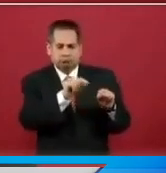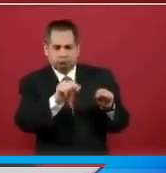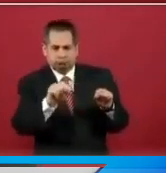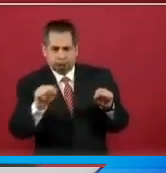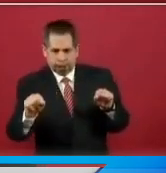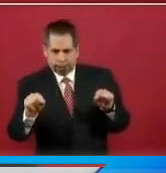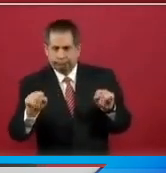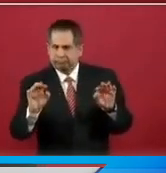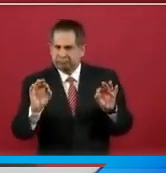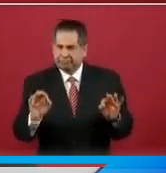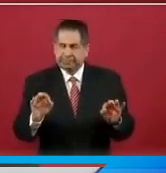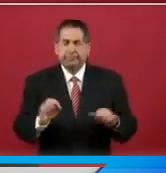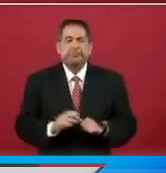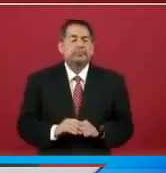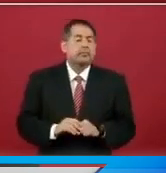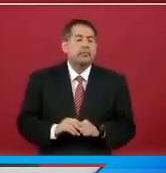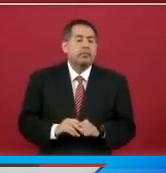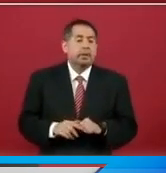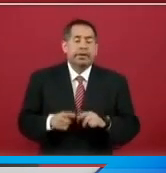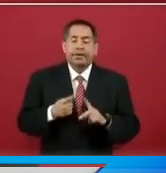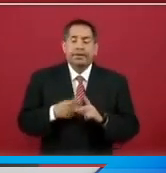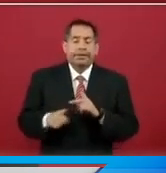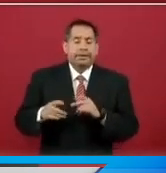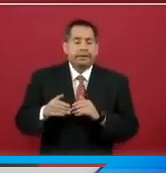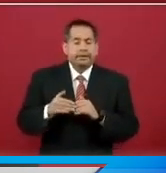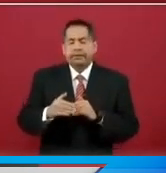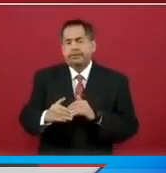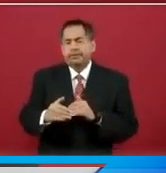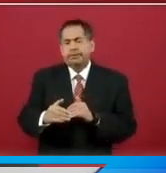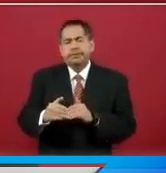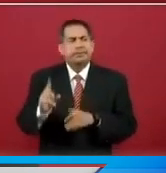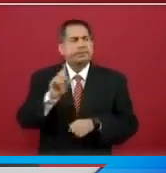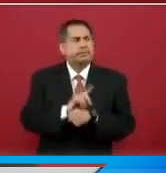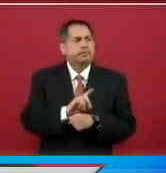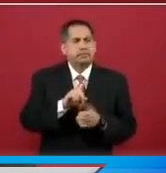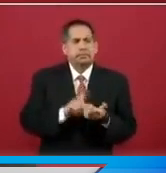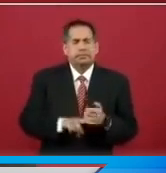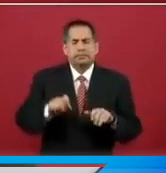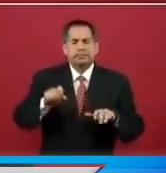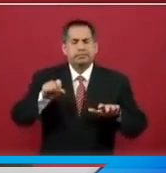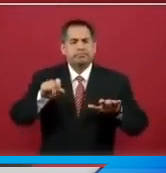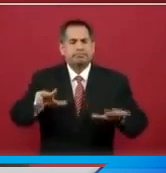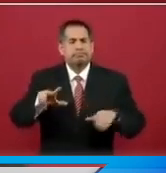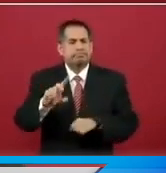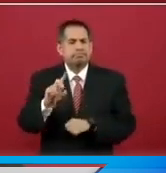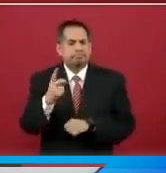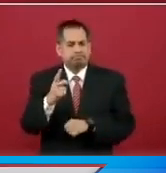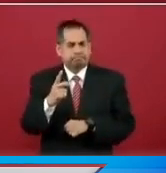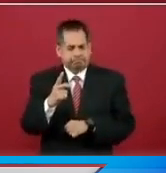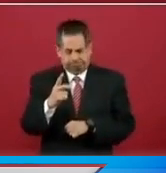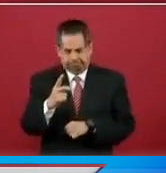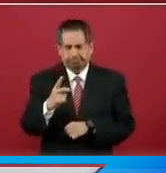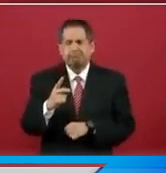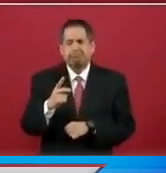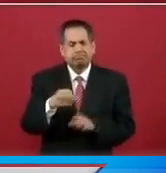of the Navy 4,000 elements; and of the Federal Police 9,580 elements that have attended the surveillance of pipelines